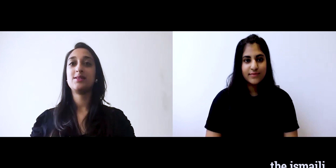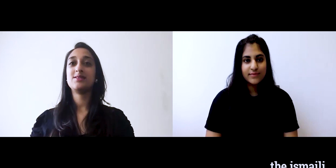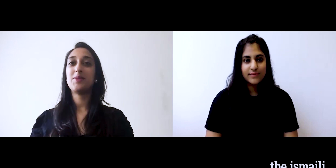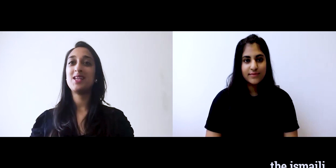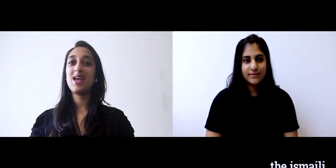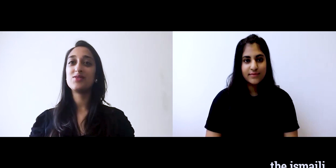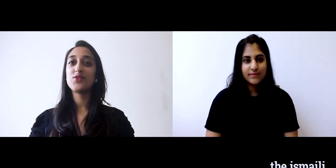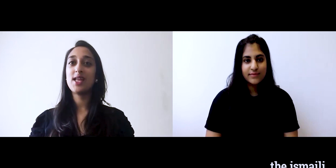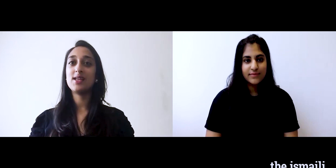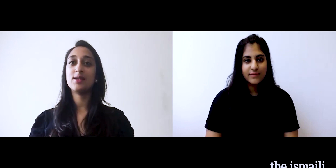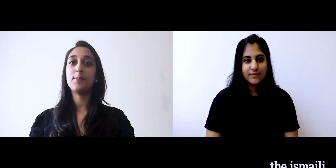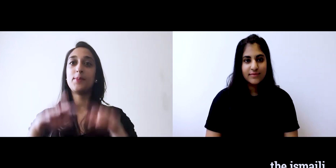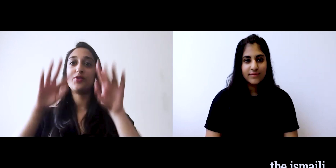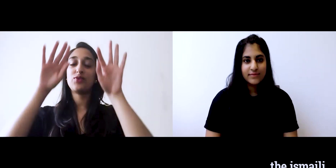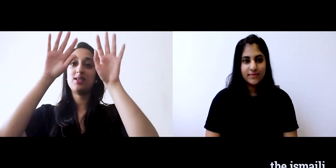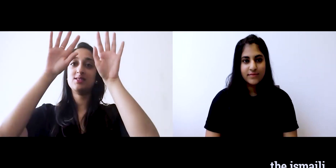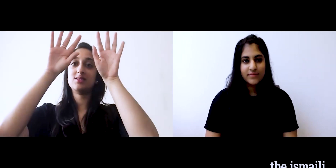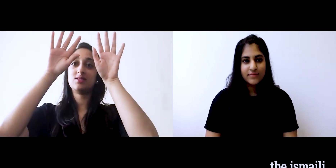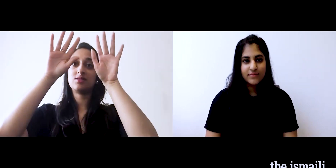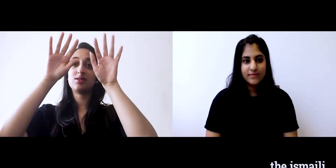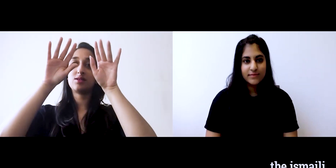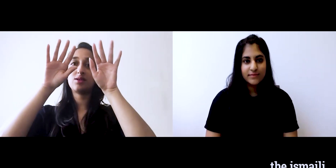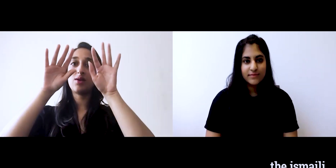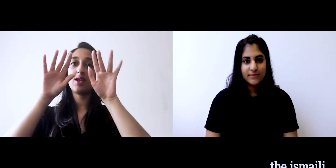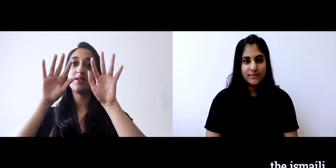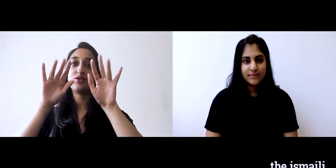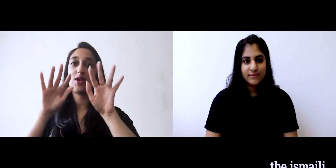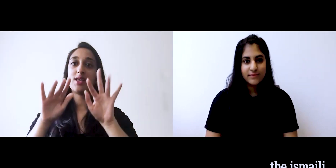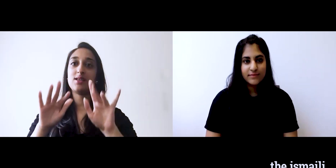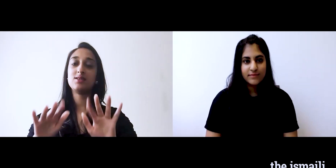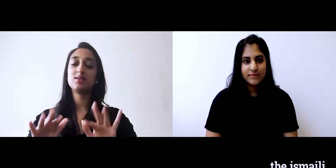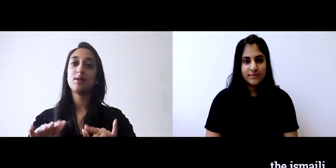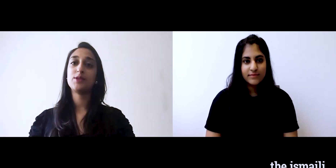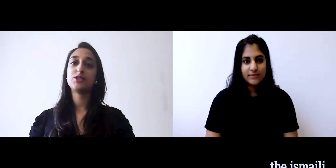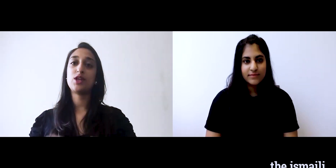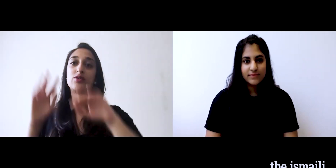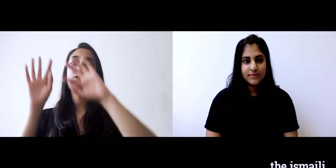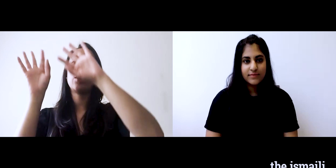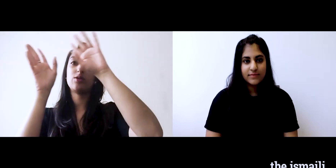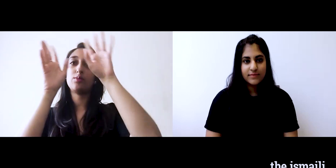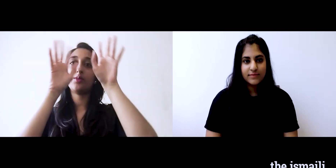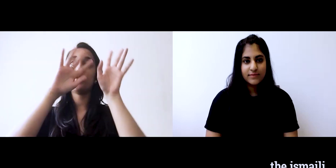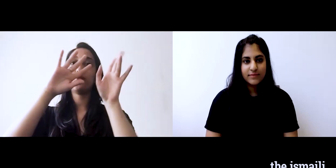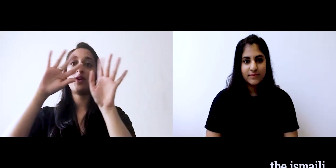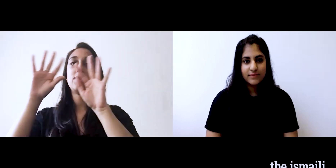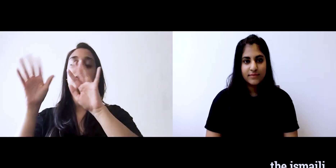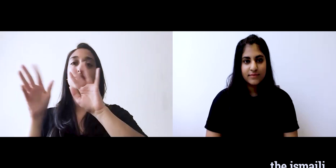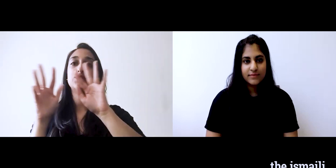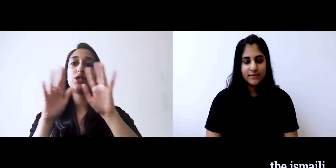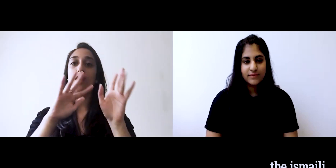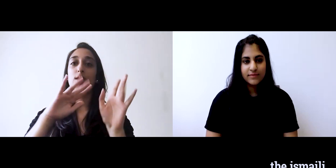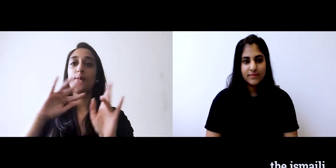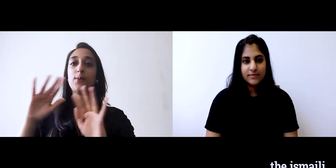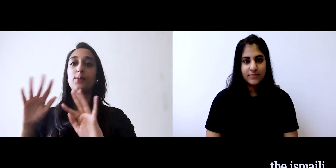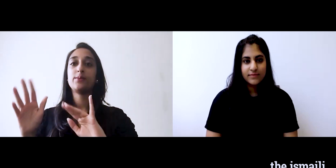A bit like rain, but rain is going straight And snow is going around, snow.